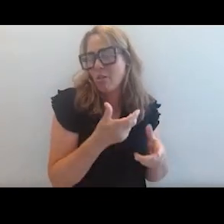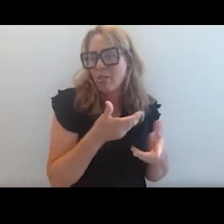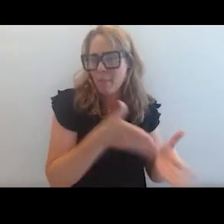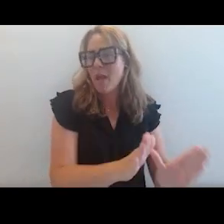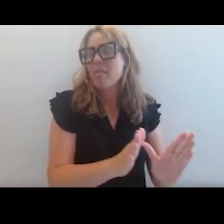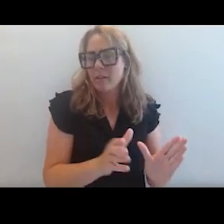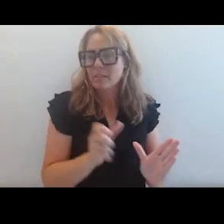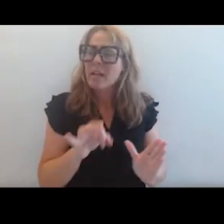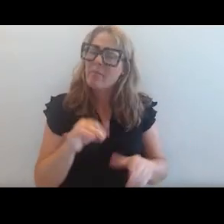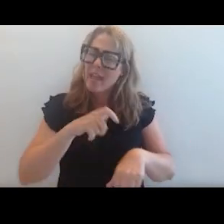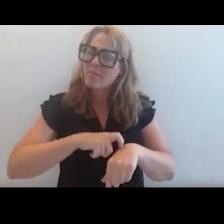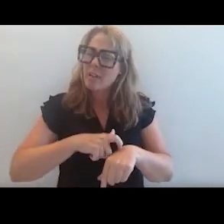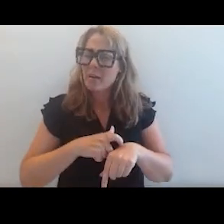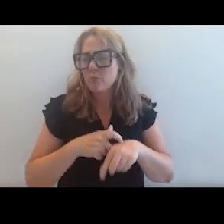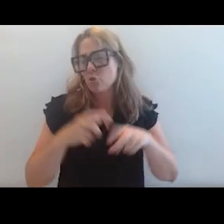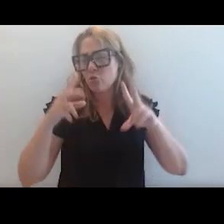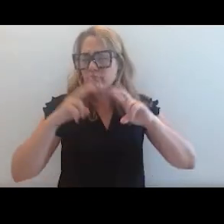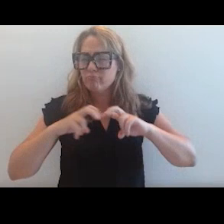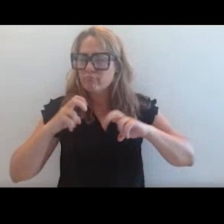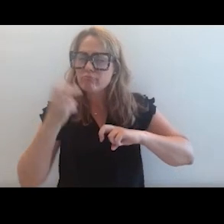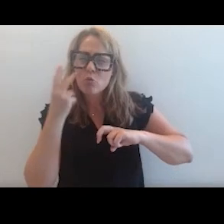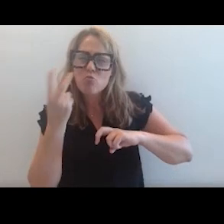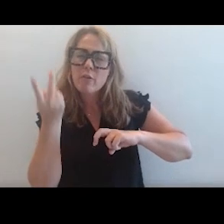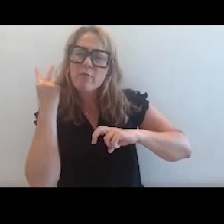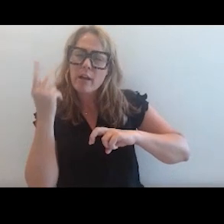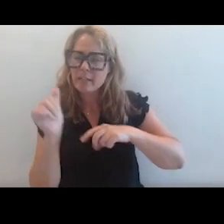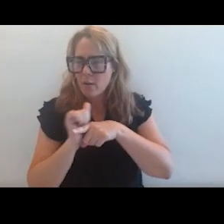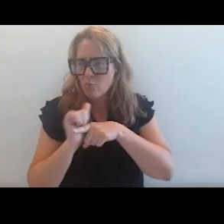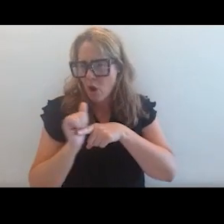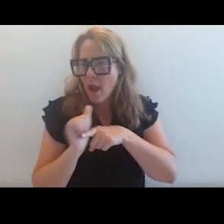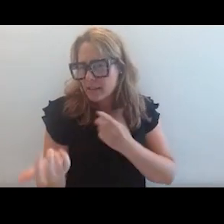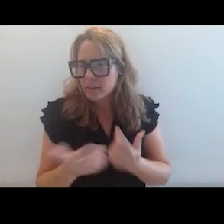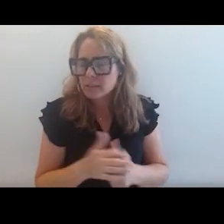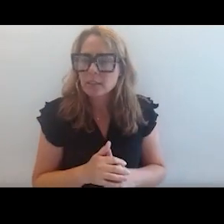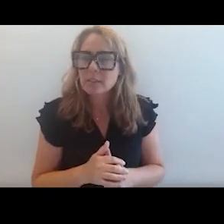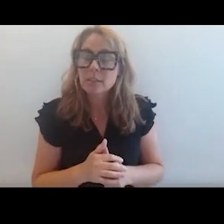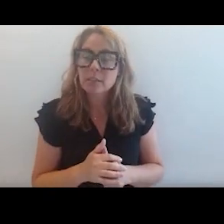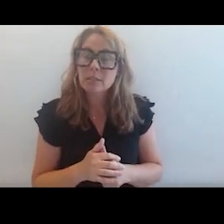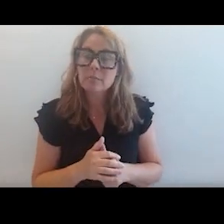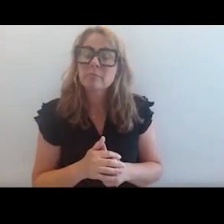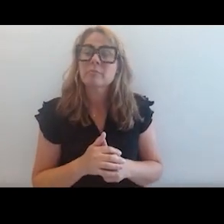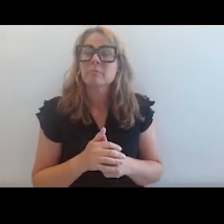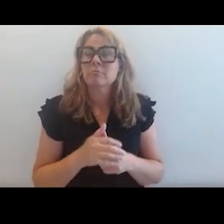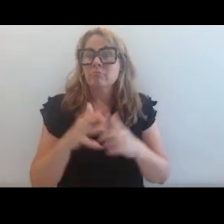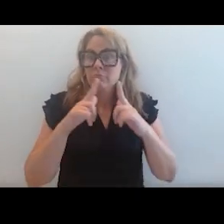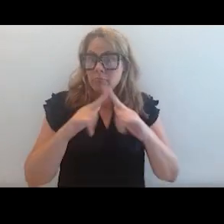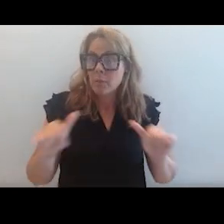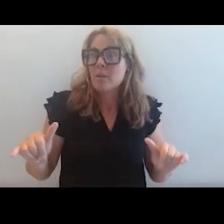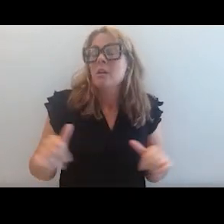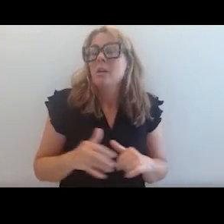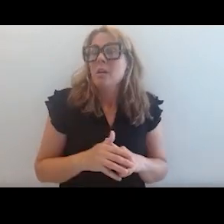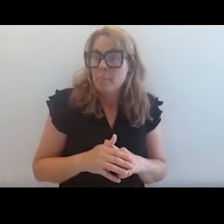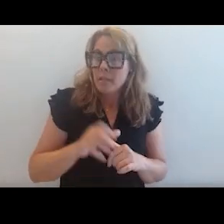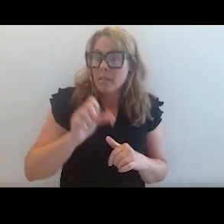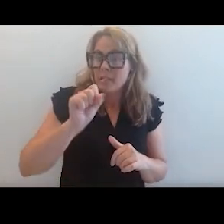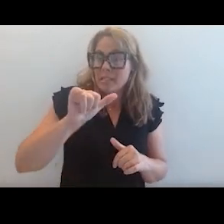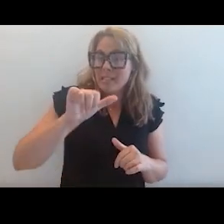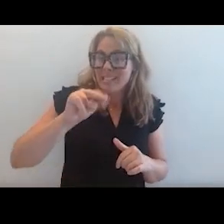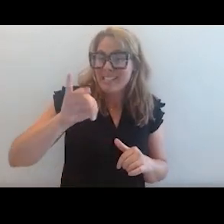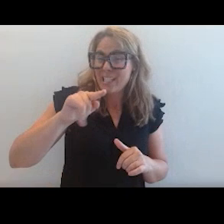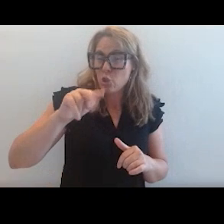learners are given time to reflect and practice. On the other hand, synchronous training involves